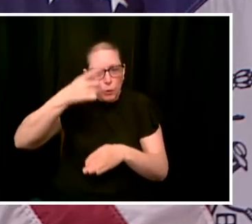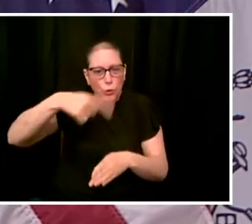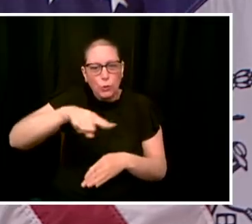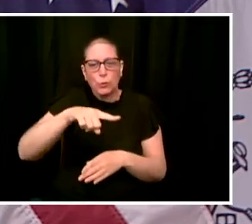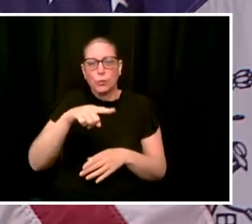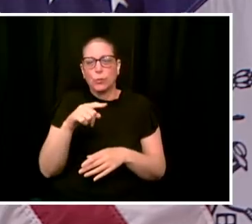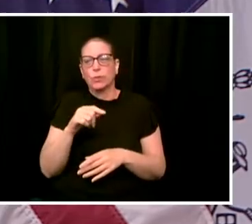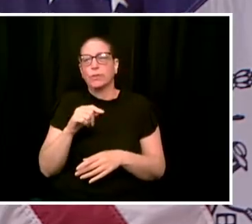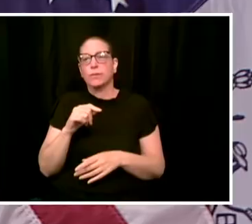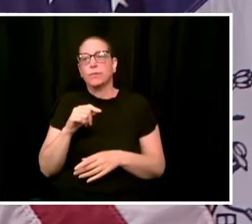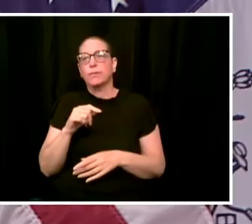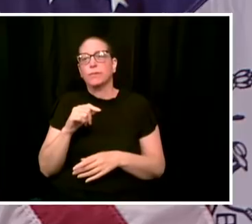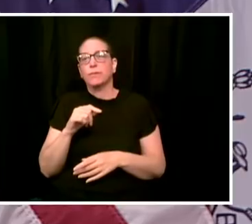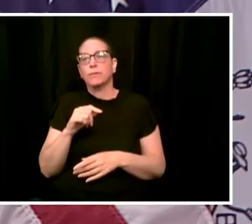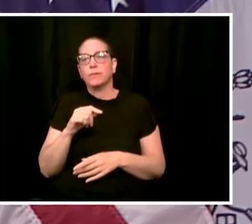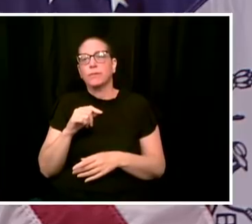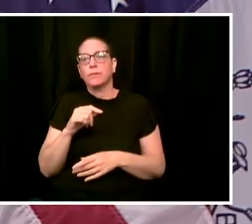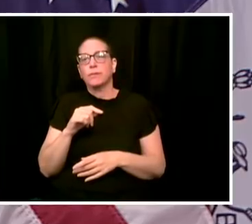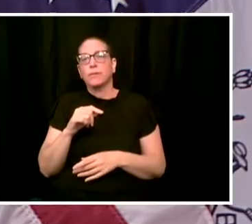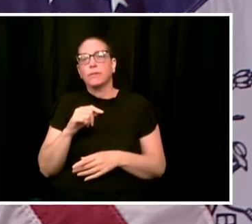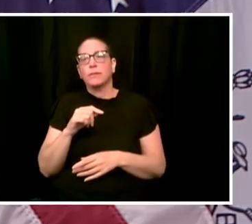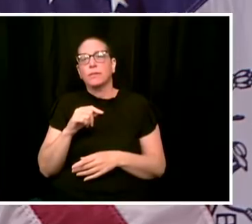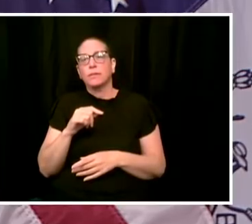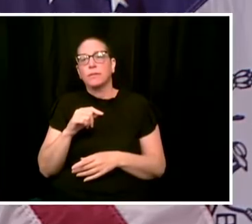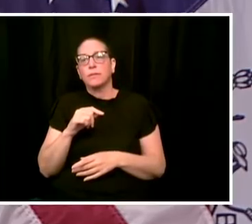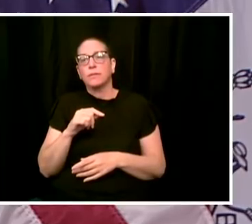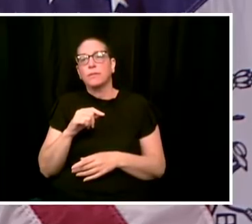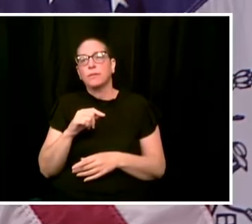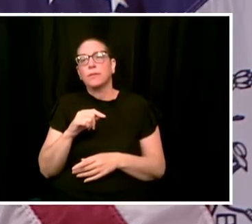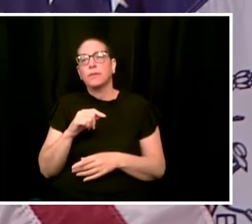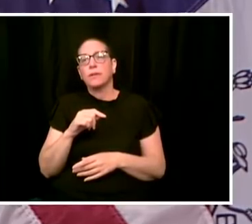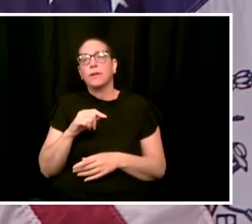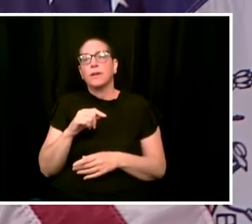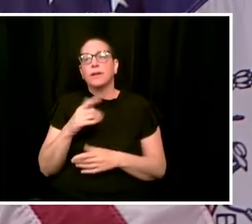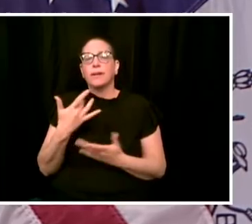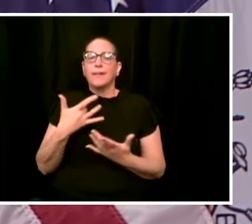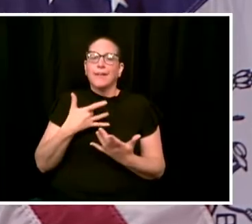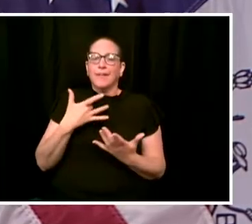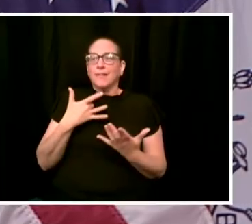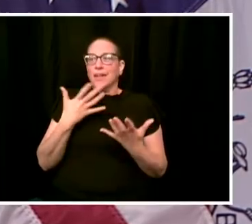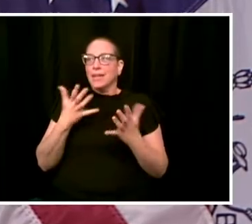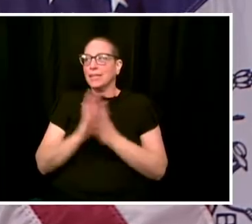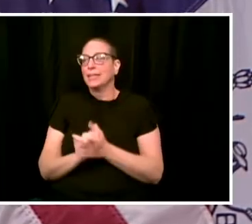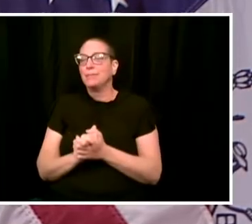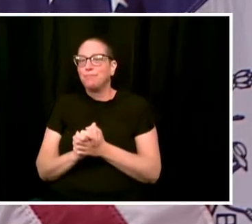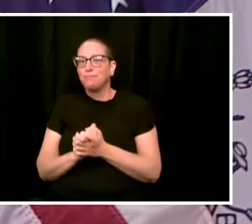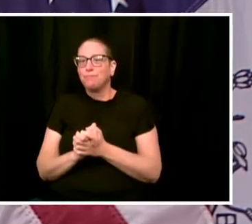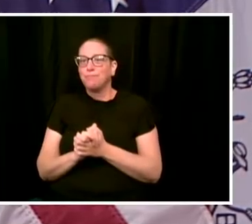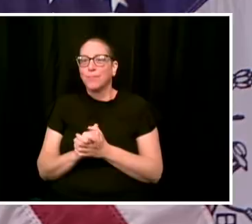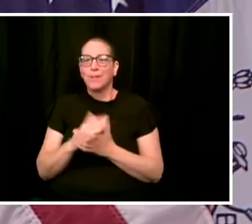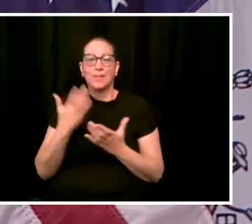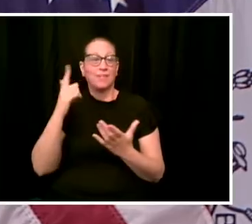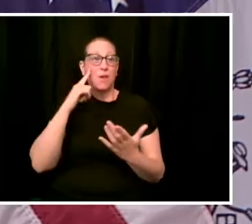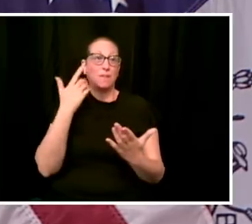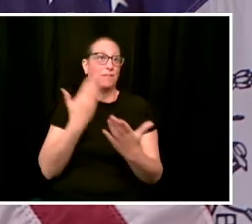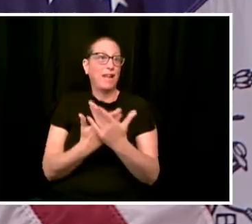AND INNOVATE REPORS.T